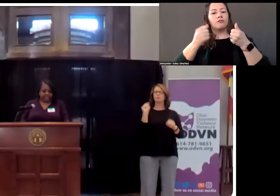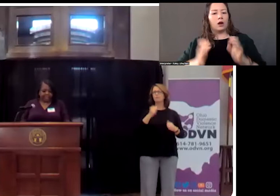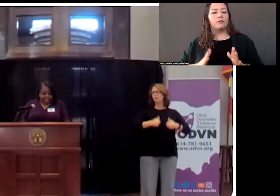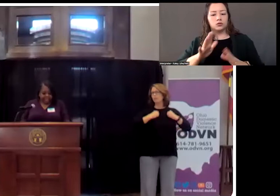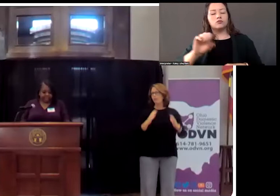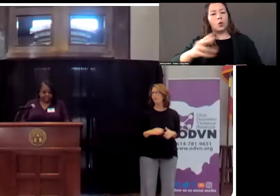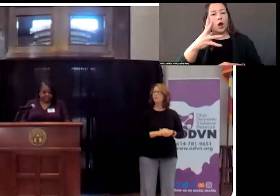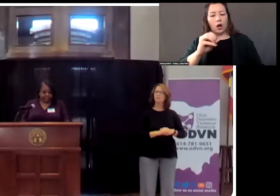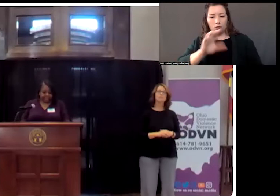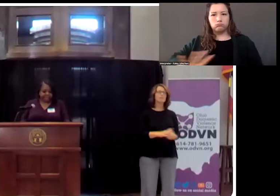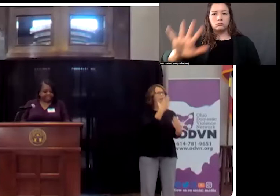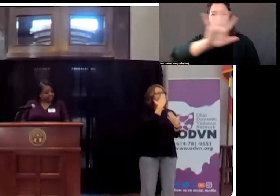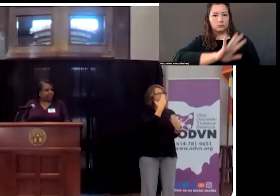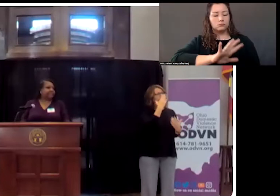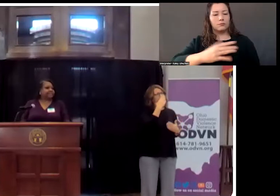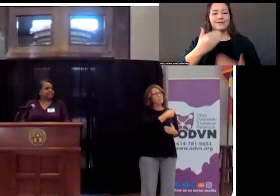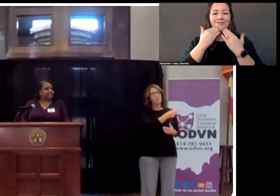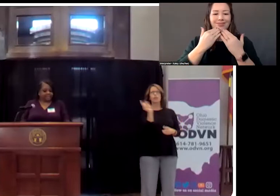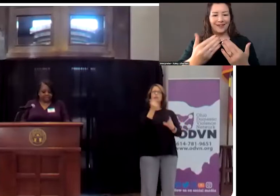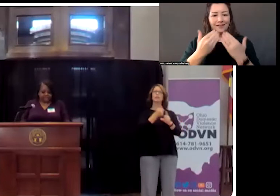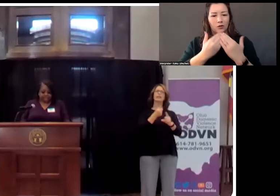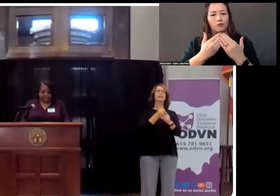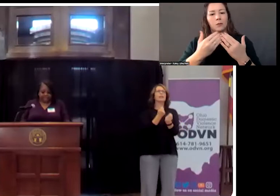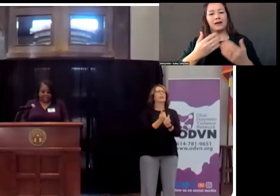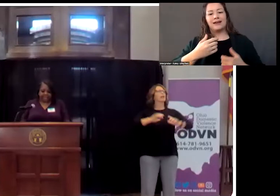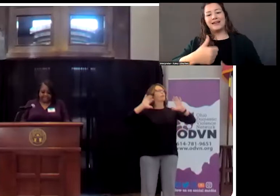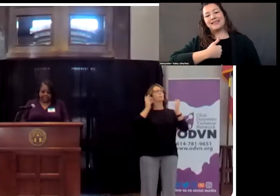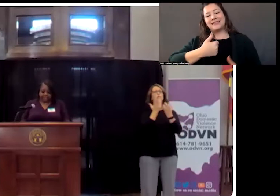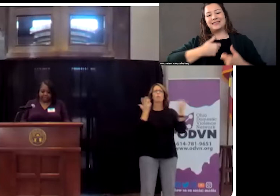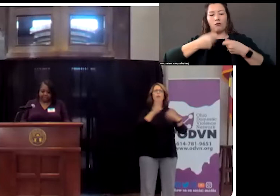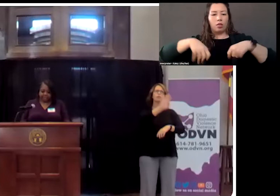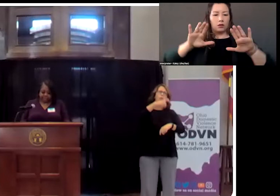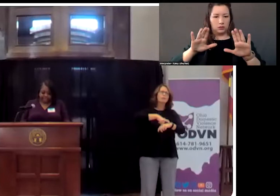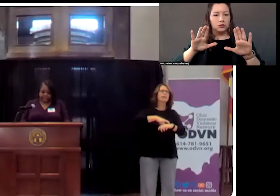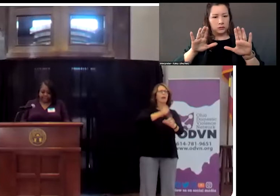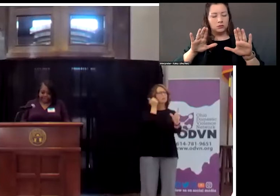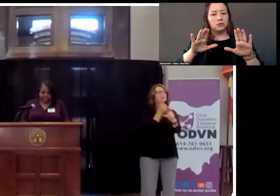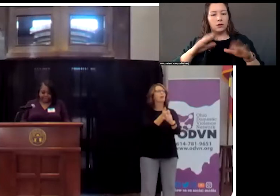Thank you for being selfless. And thank you for being courageous.